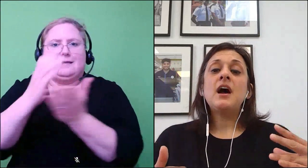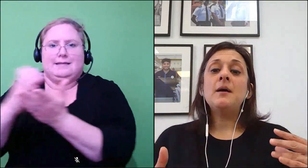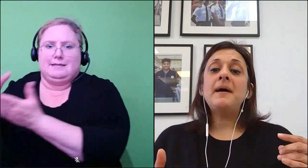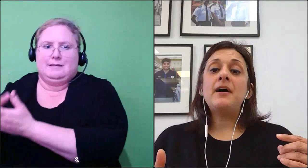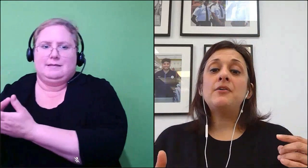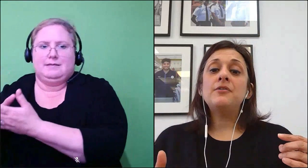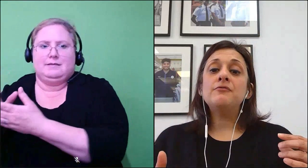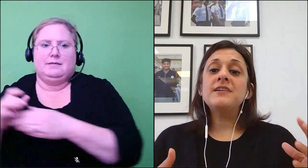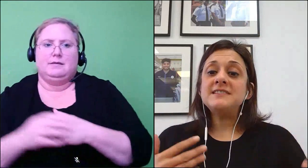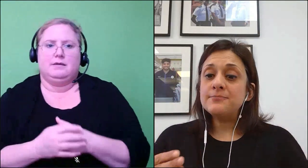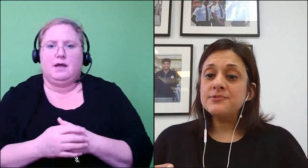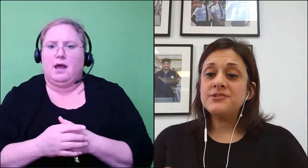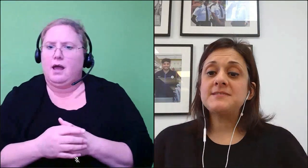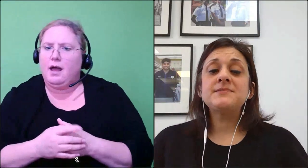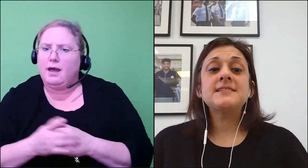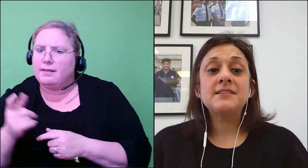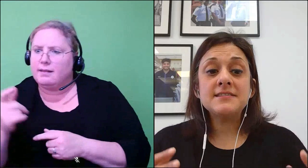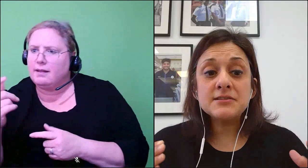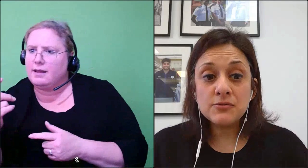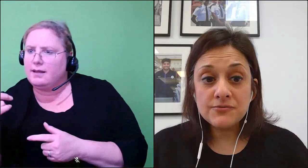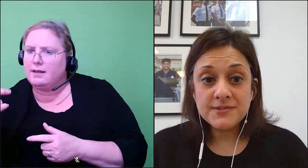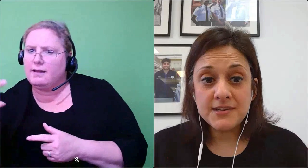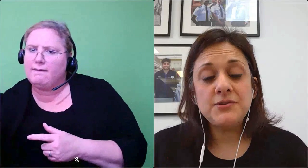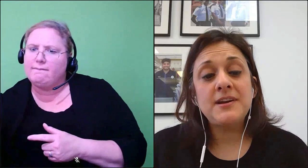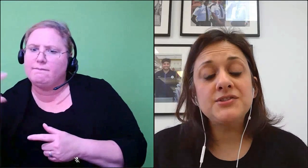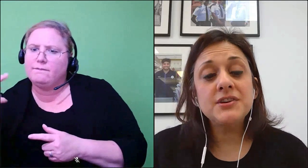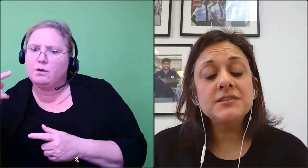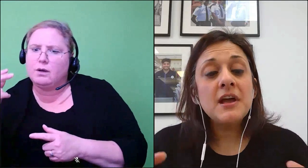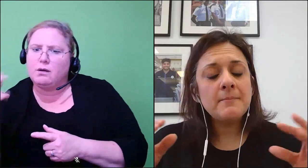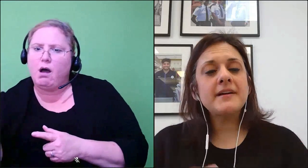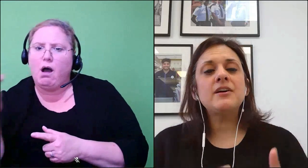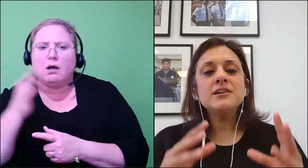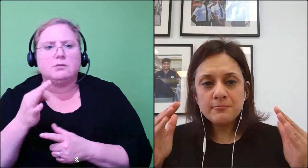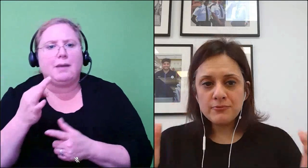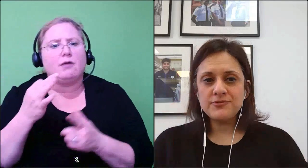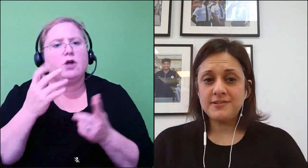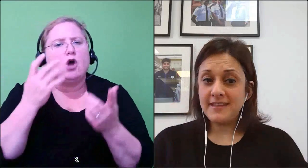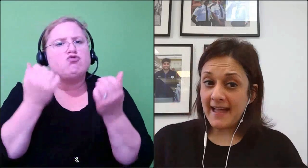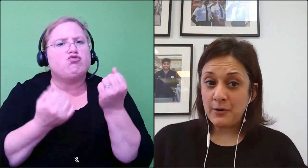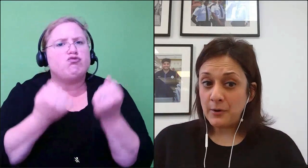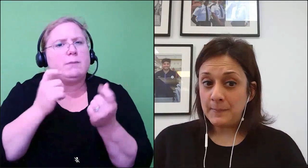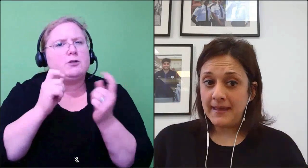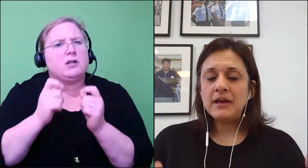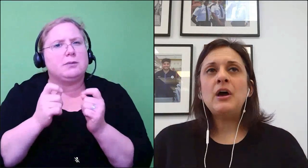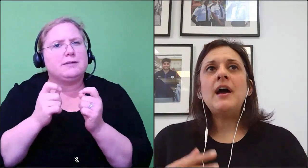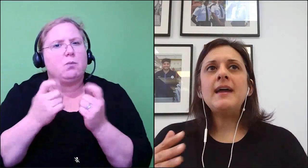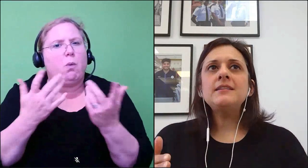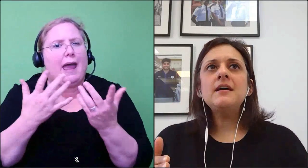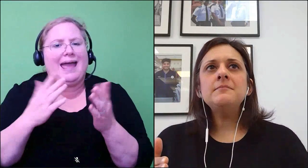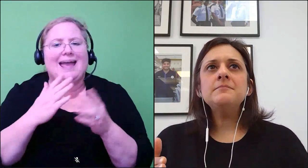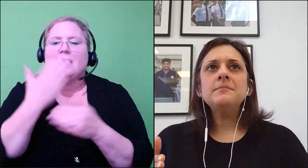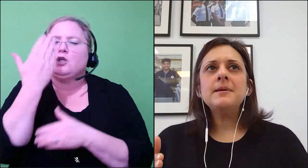about reasonable adjustments in a school situation, but I'd like to broaden that out a bit.